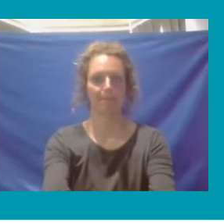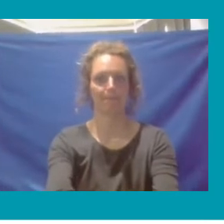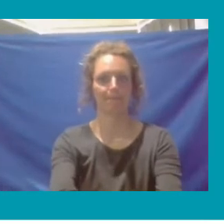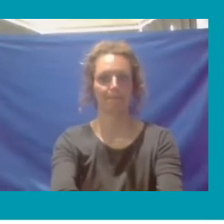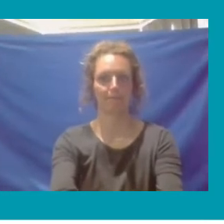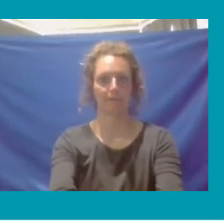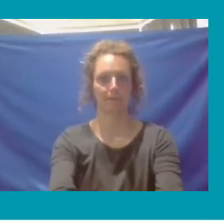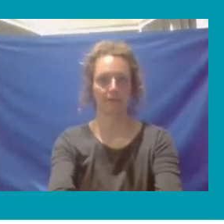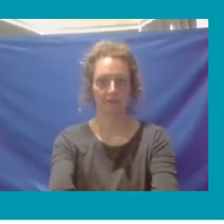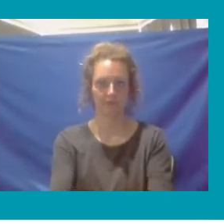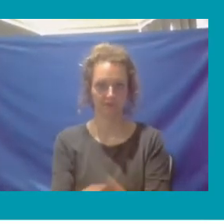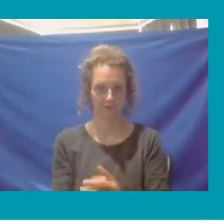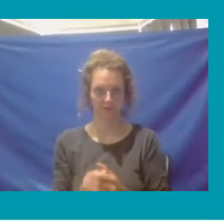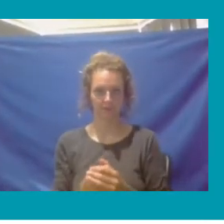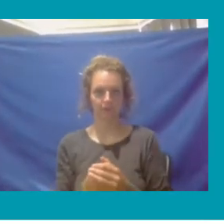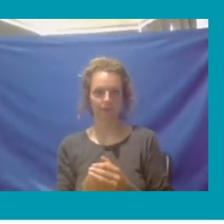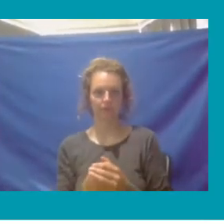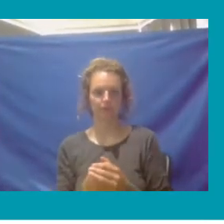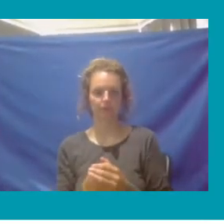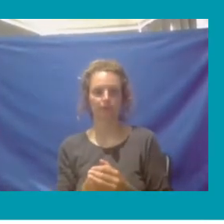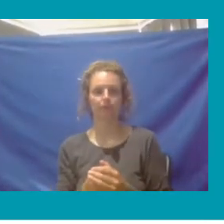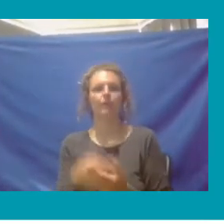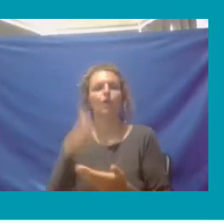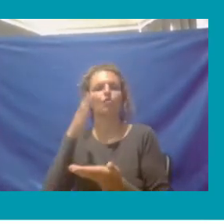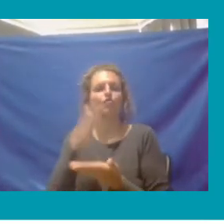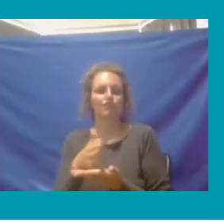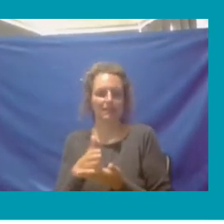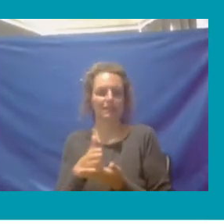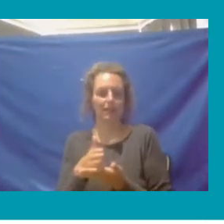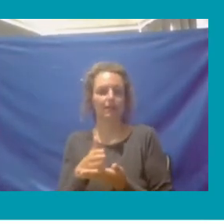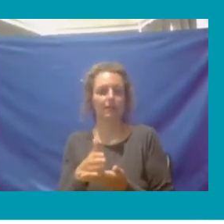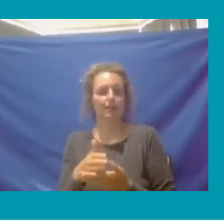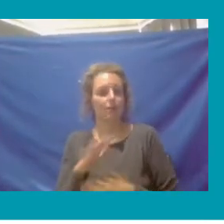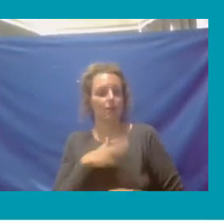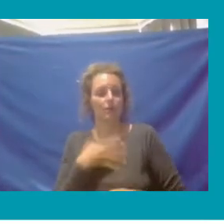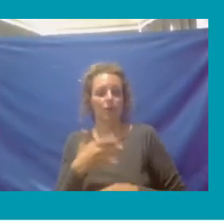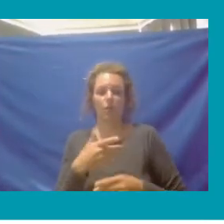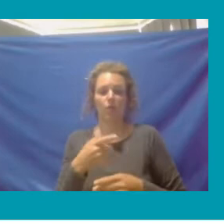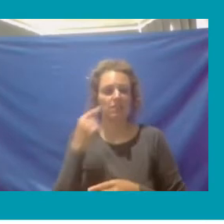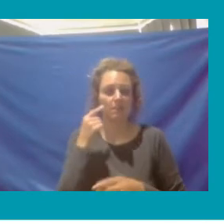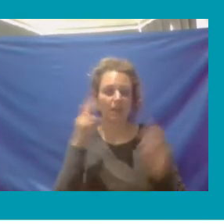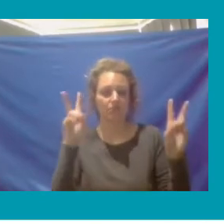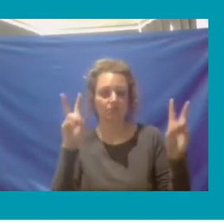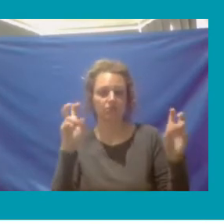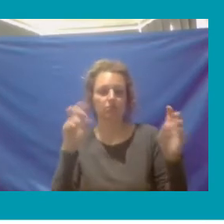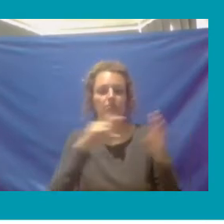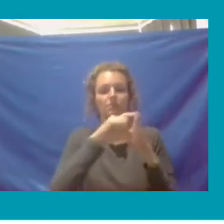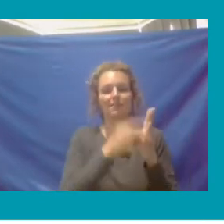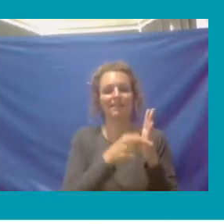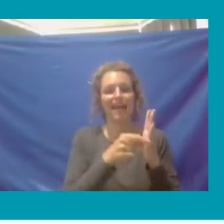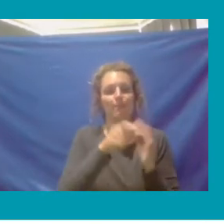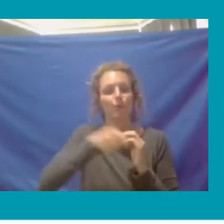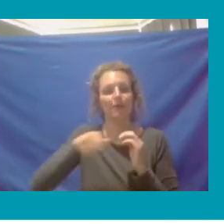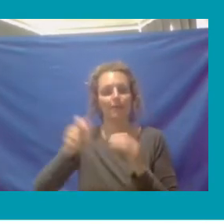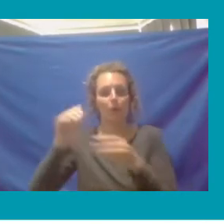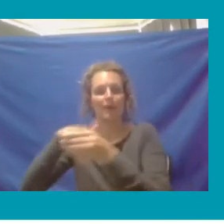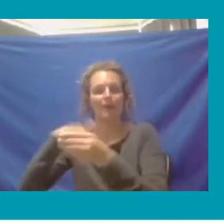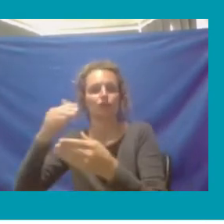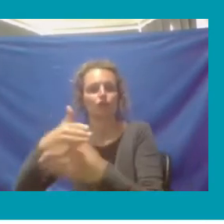to putting disabled talent in careers, and that's that's already happening. We got some like cracking stories coming up with some amazing amazingly